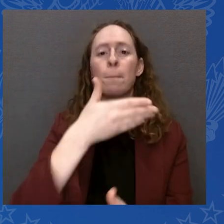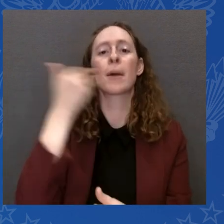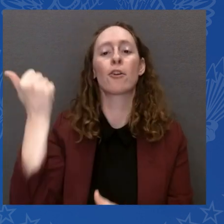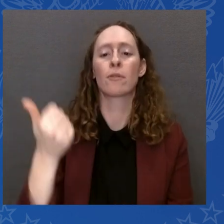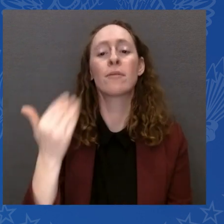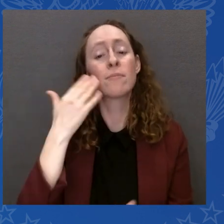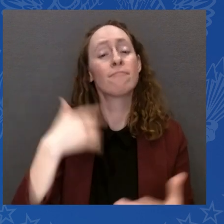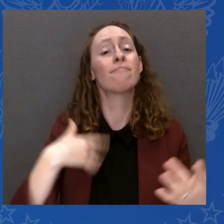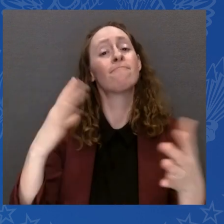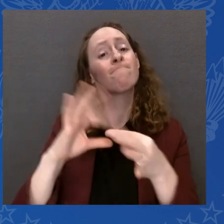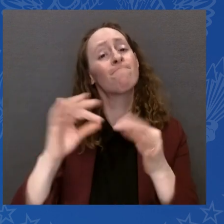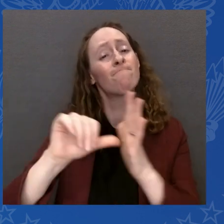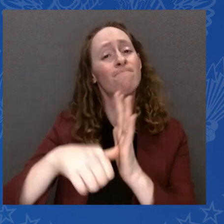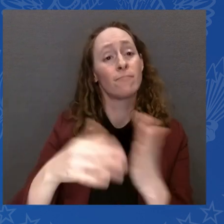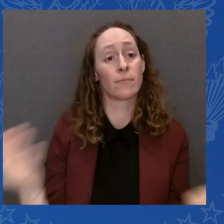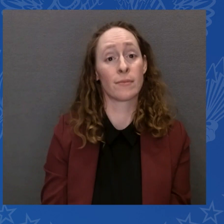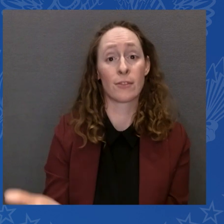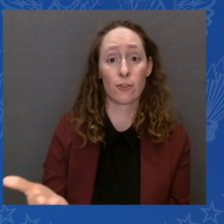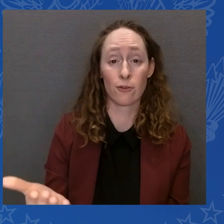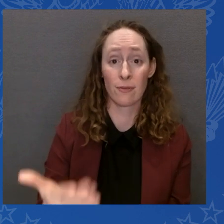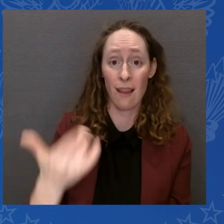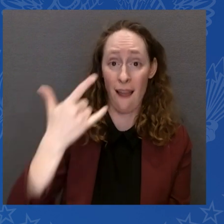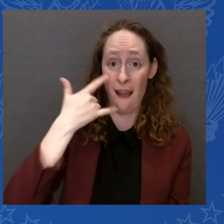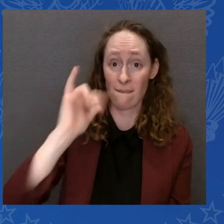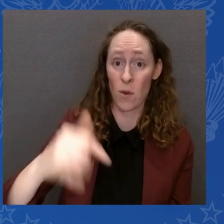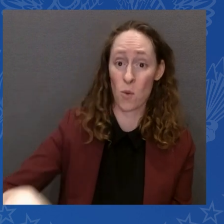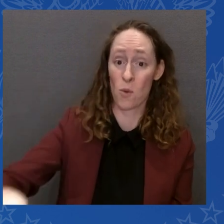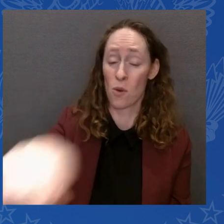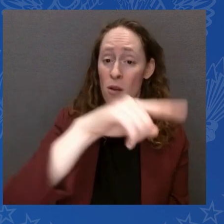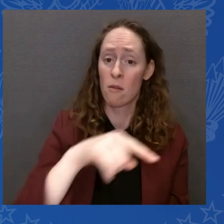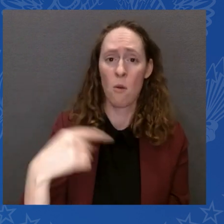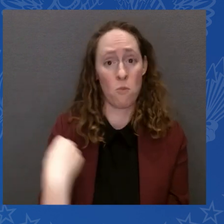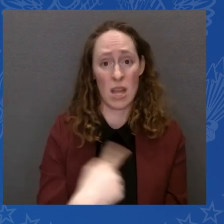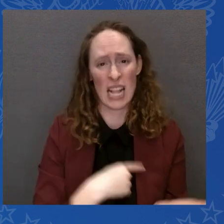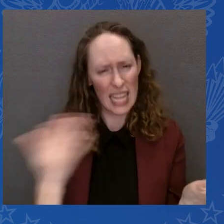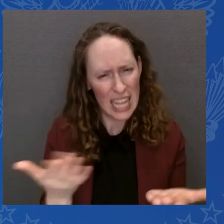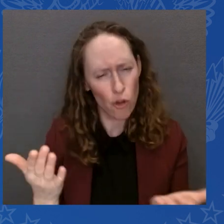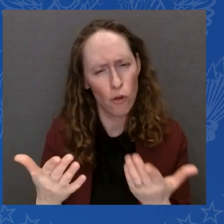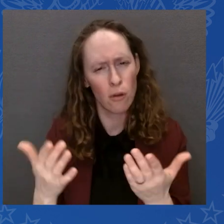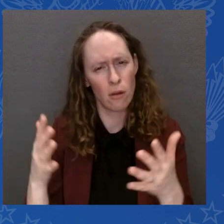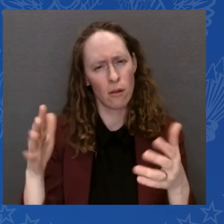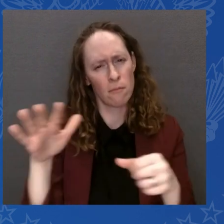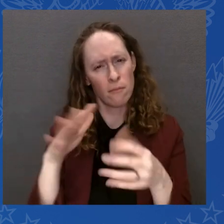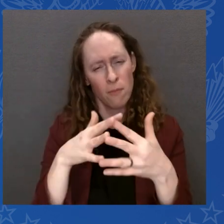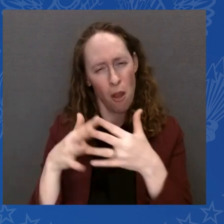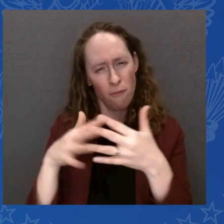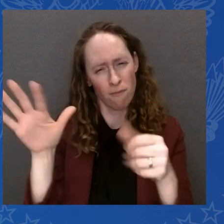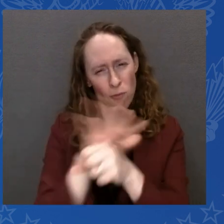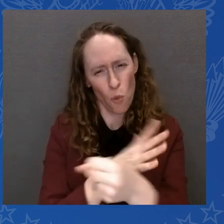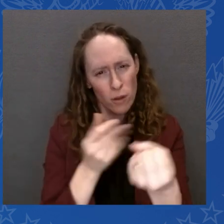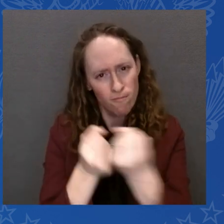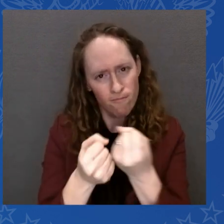We are not leaving until things are built back and built back better than they were before. You can recover from storms.